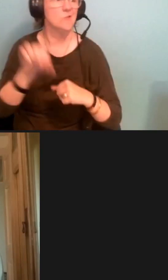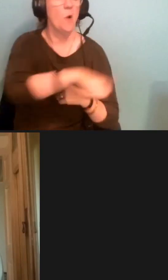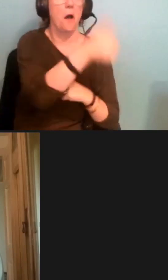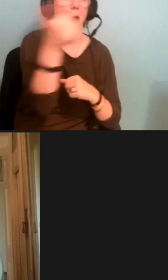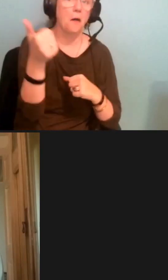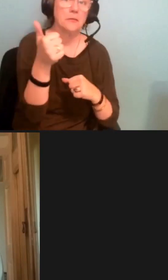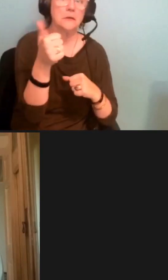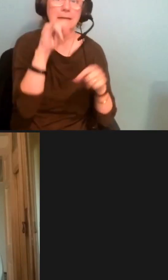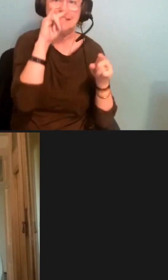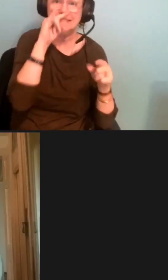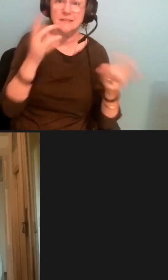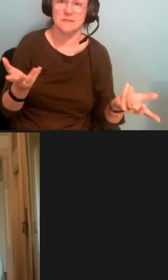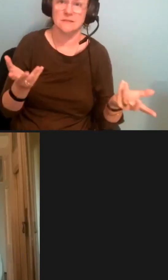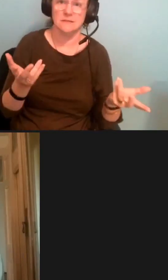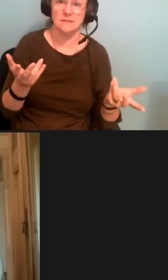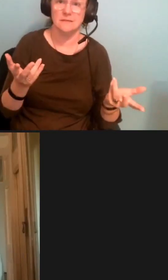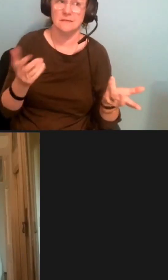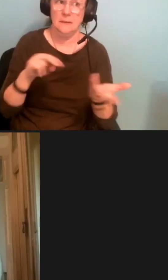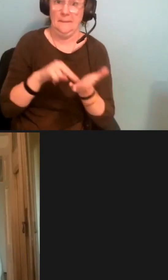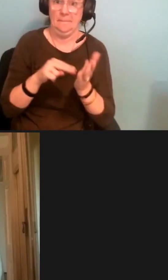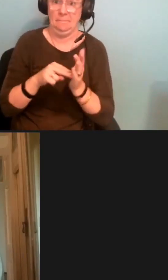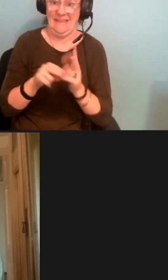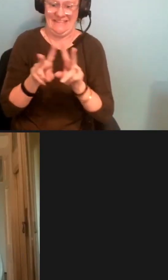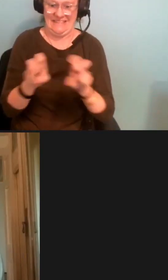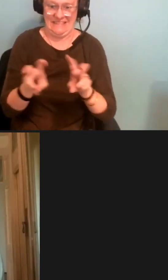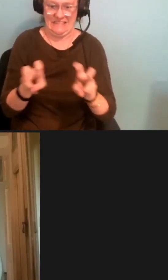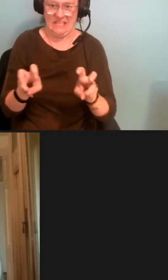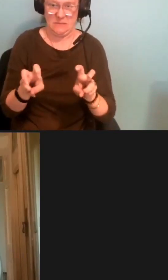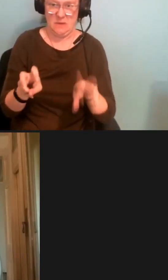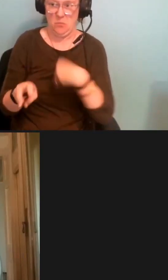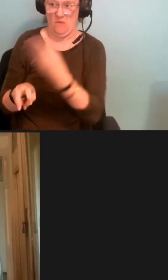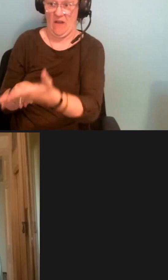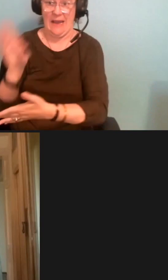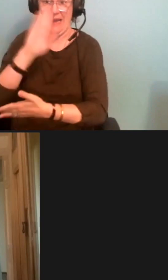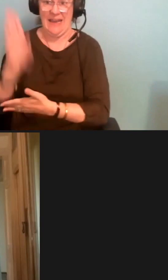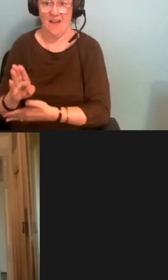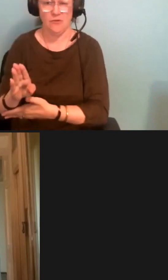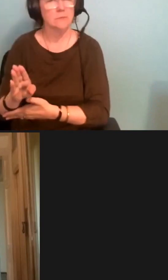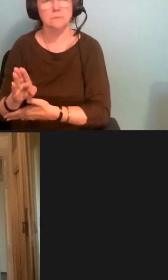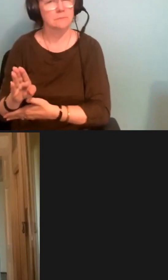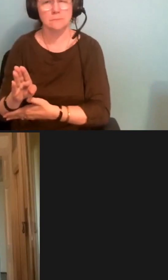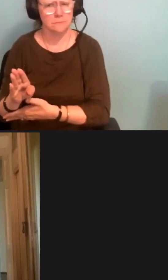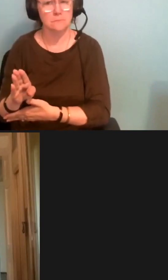necessarily mean you should never be using those assessments I think if you